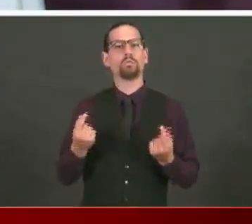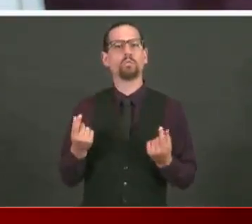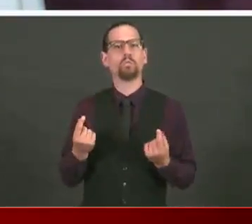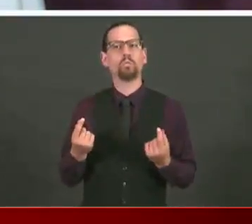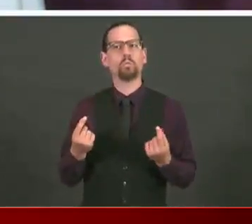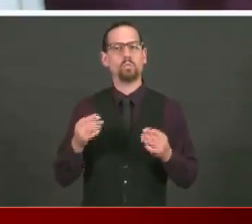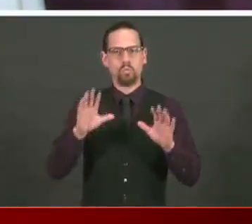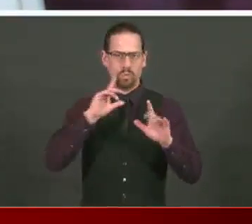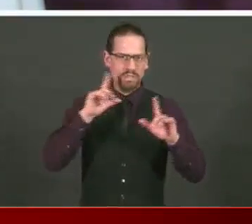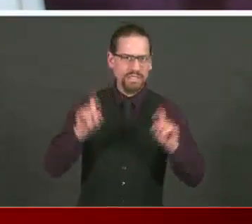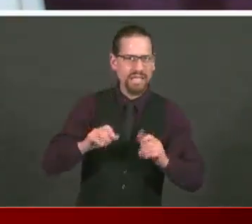EXPANSION OF ASYM